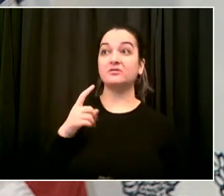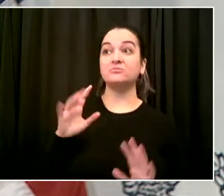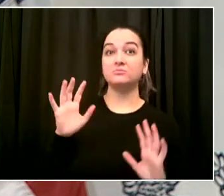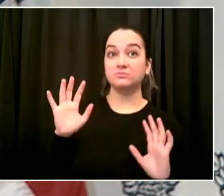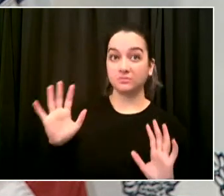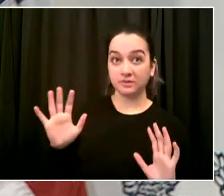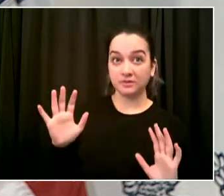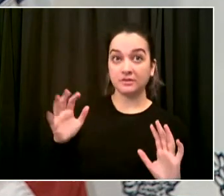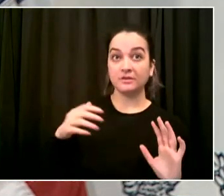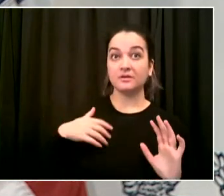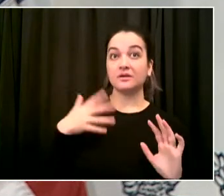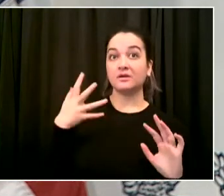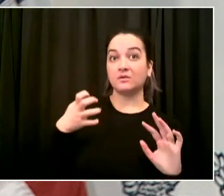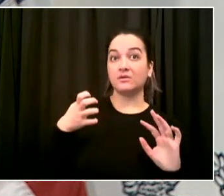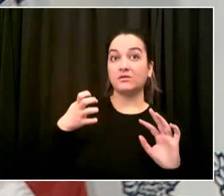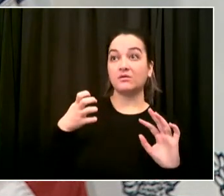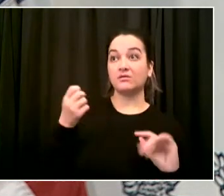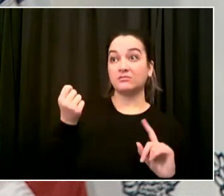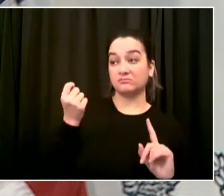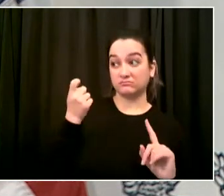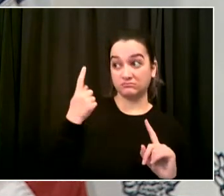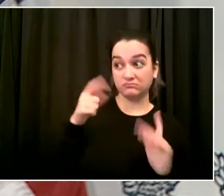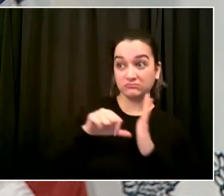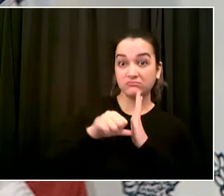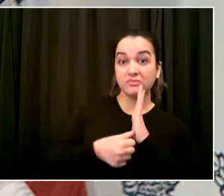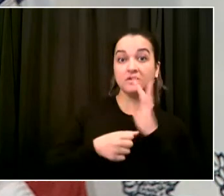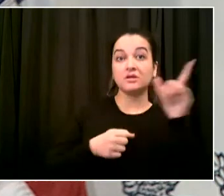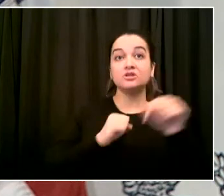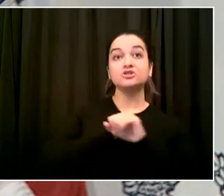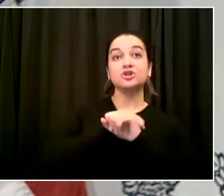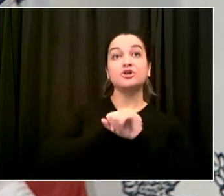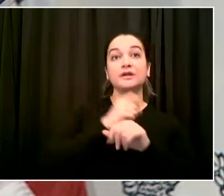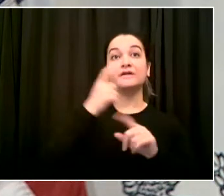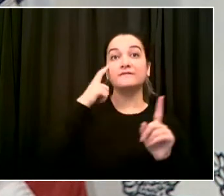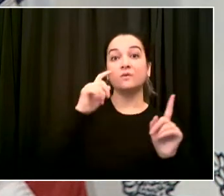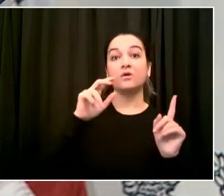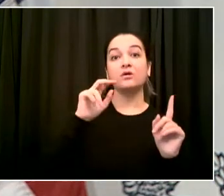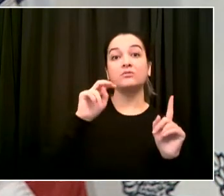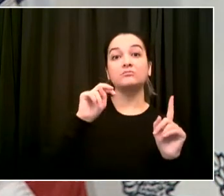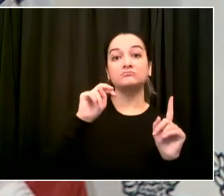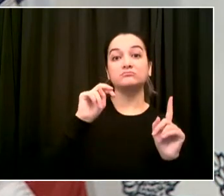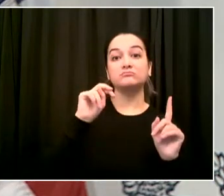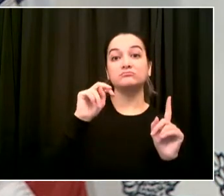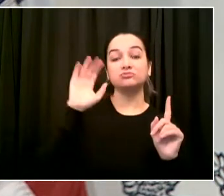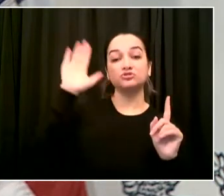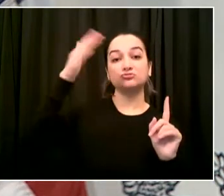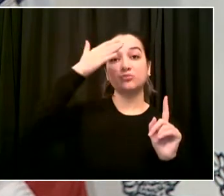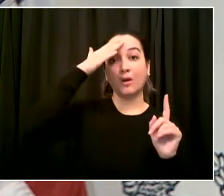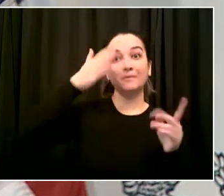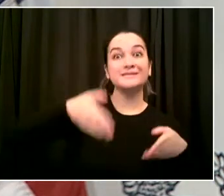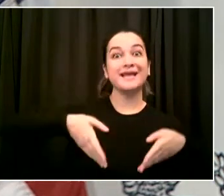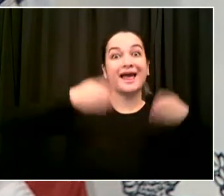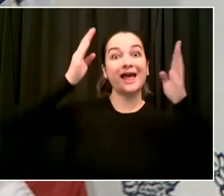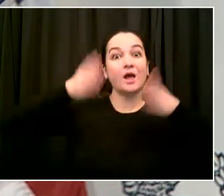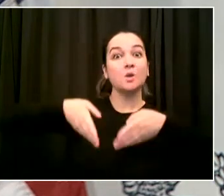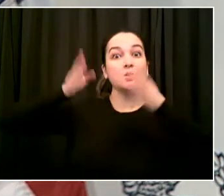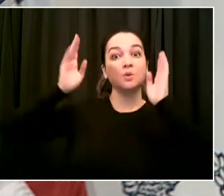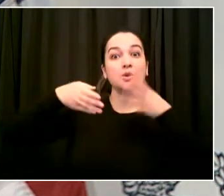APPROACH AROUND